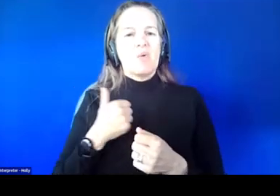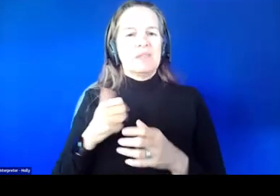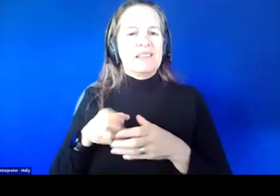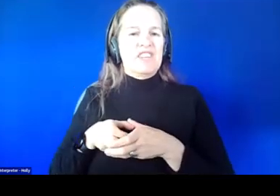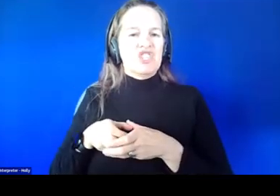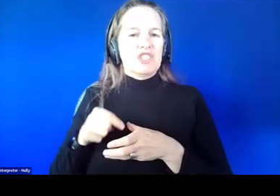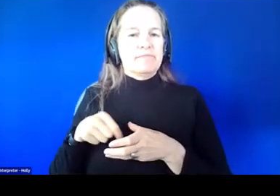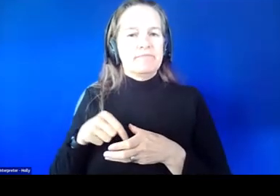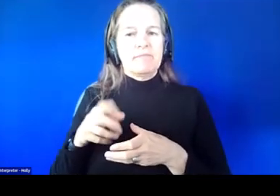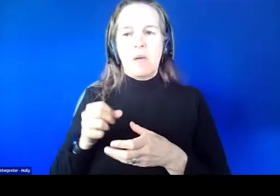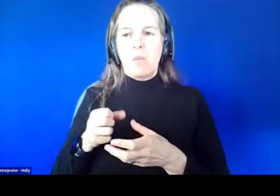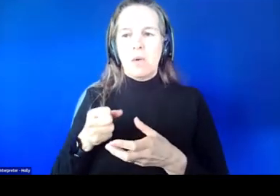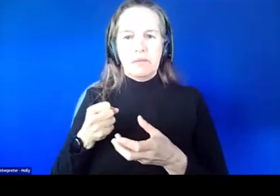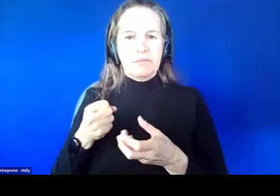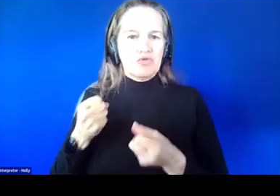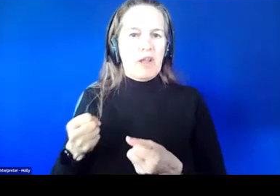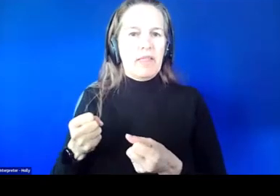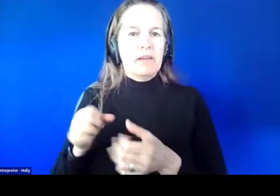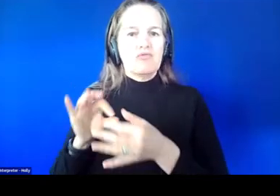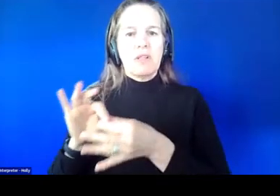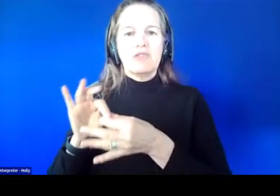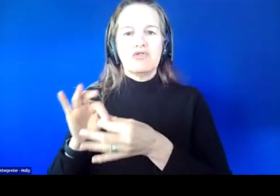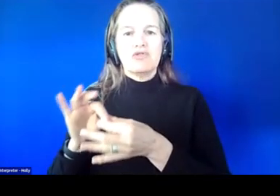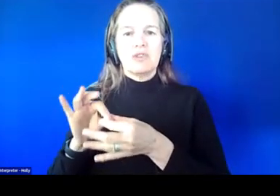strengthen those relationships and strengthen understanding